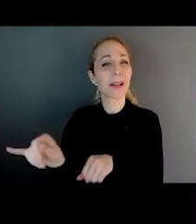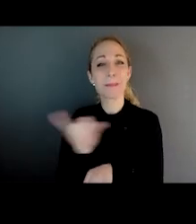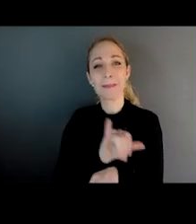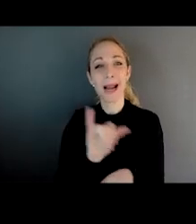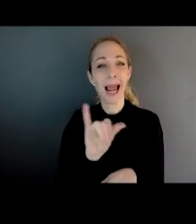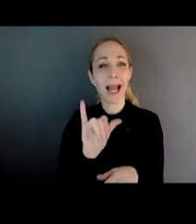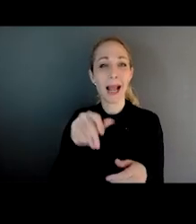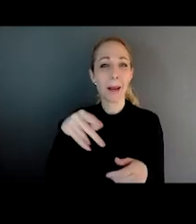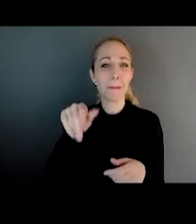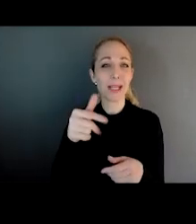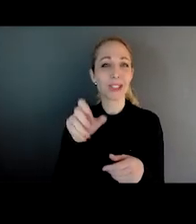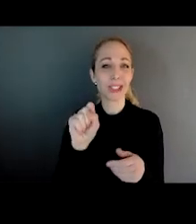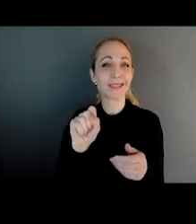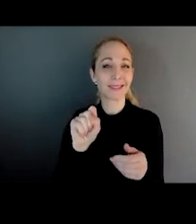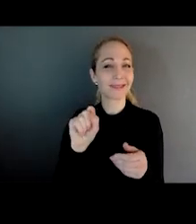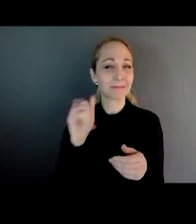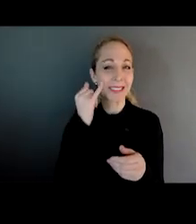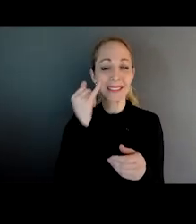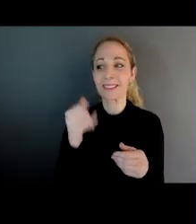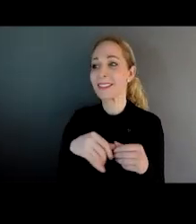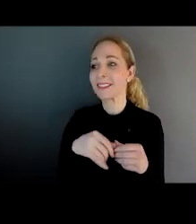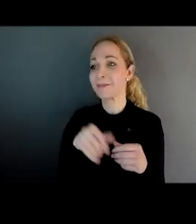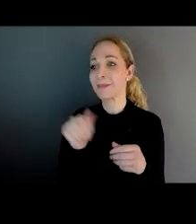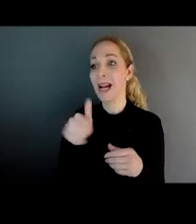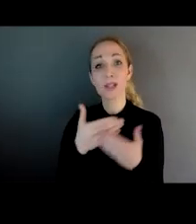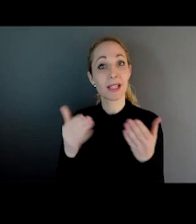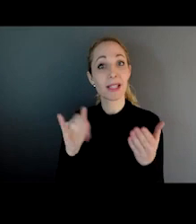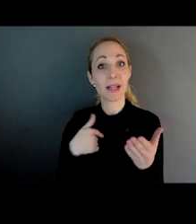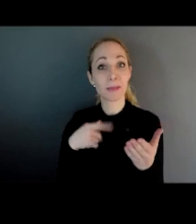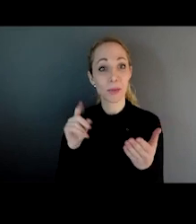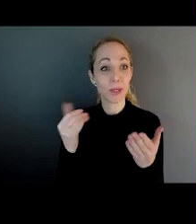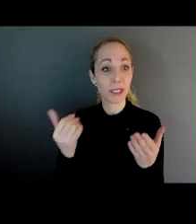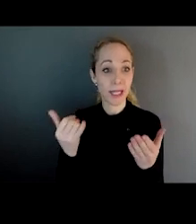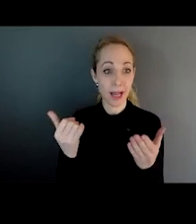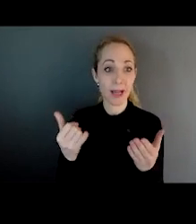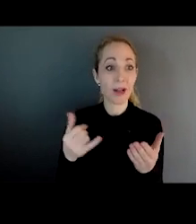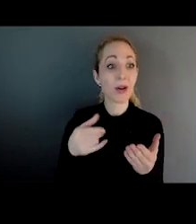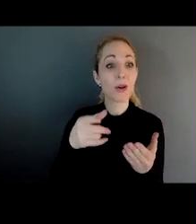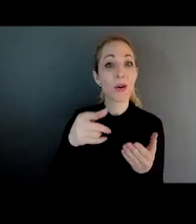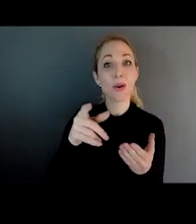SO, THEN THE OTHER THING I'M DOING IS WHERE MY NAME WAS